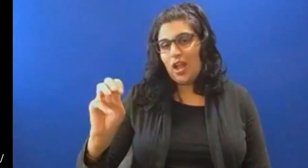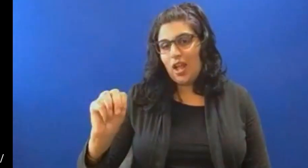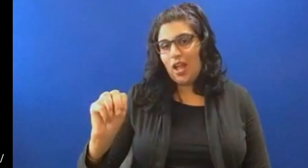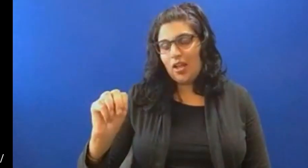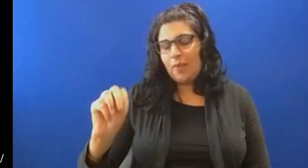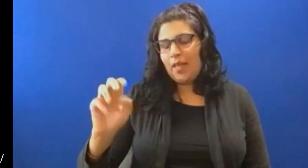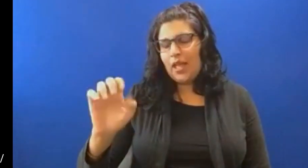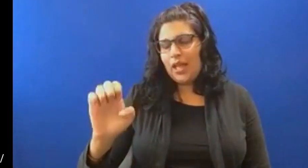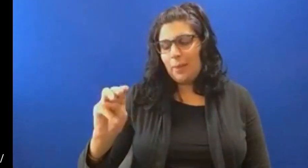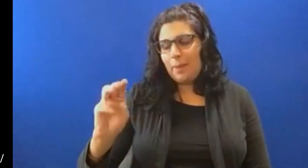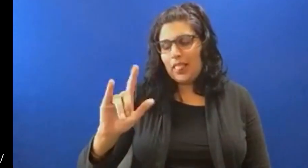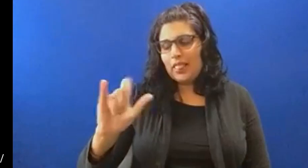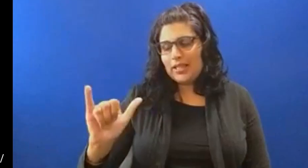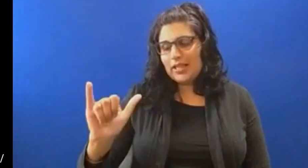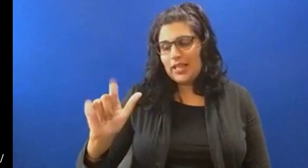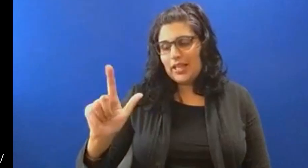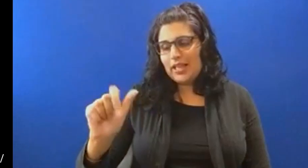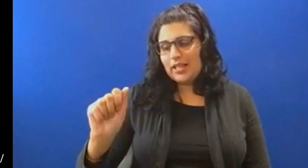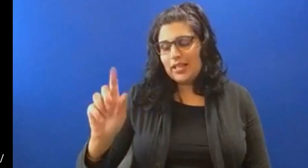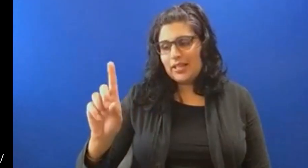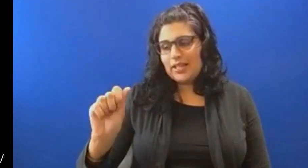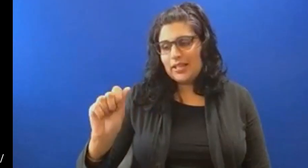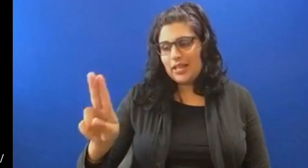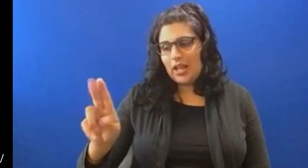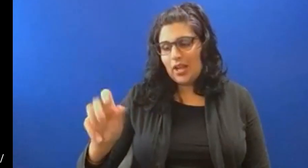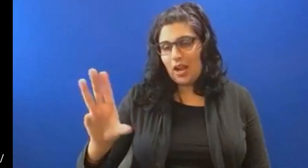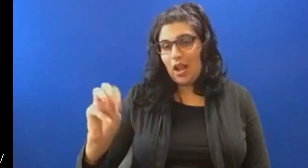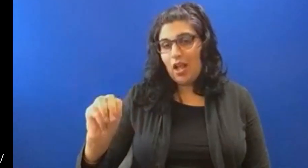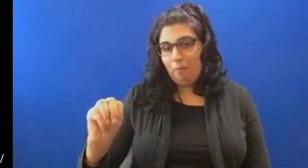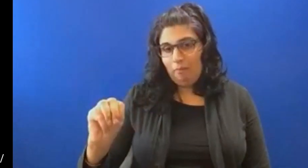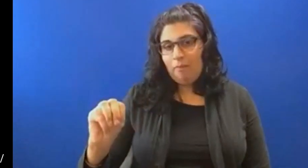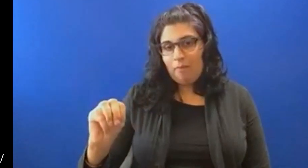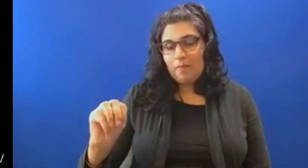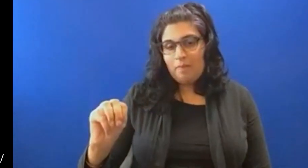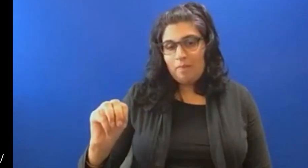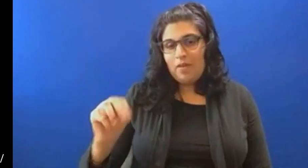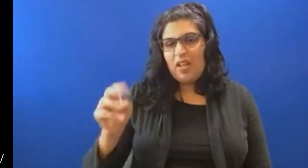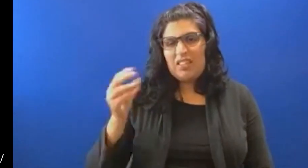But EmilyLadau.com. And there is information about where you can buy the book.